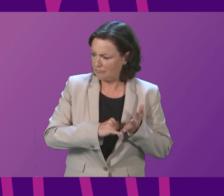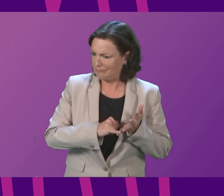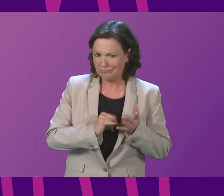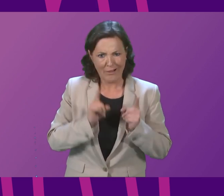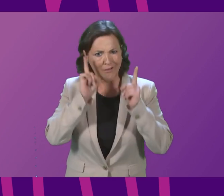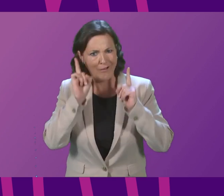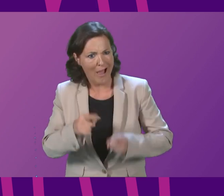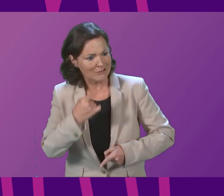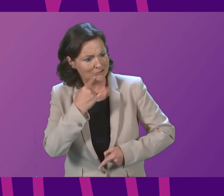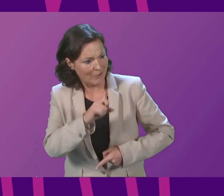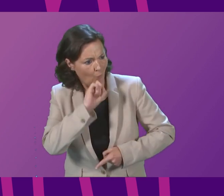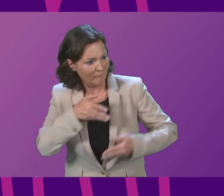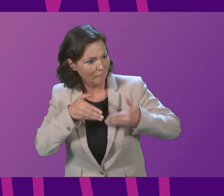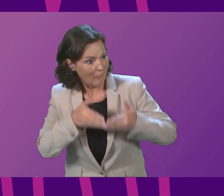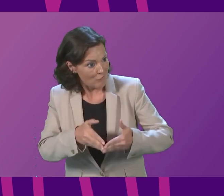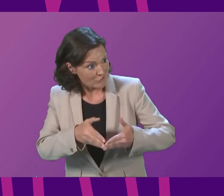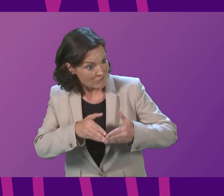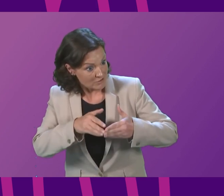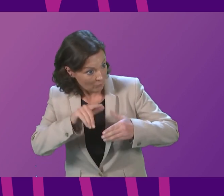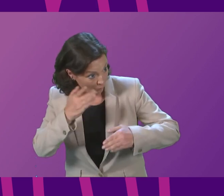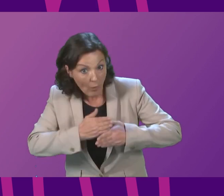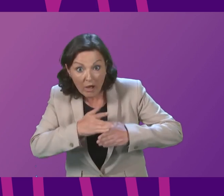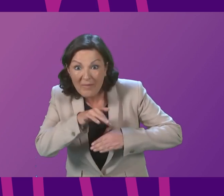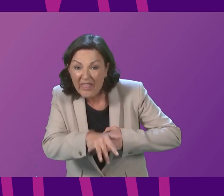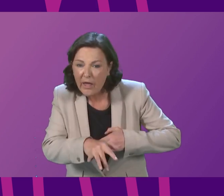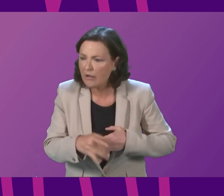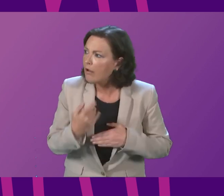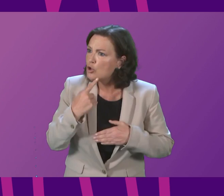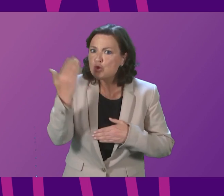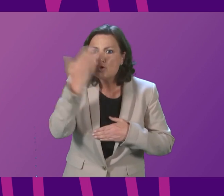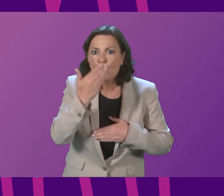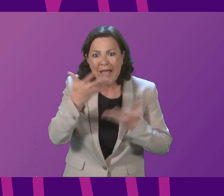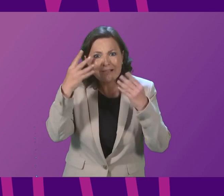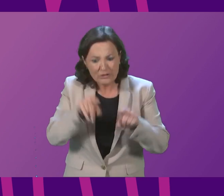ferries will float by then; she will not have closed the school attainment gap by then;